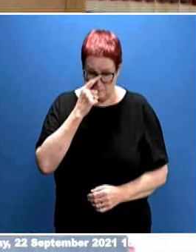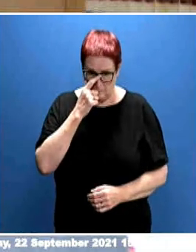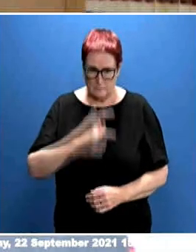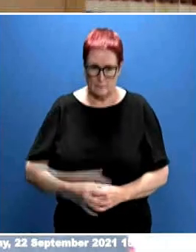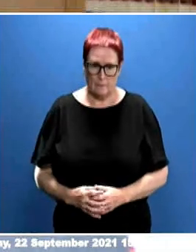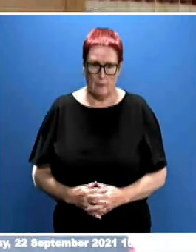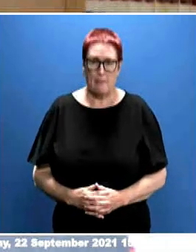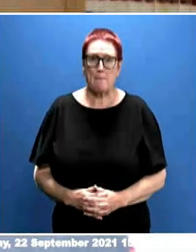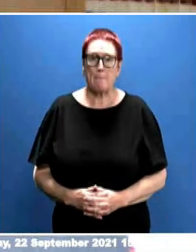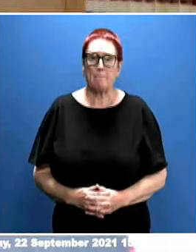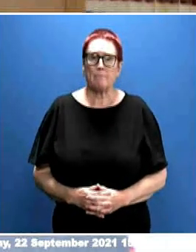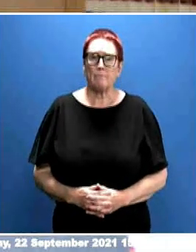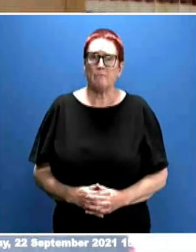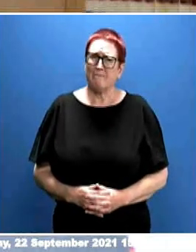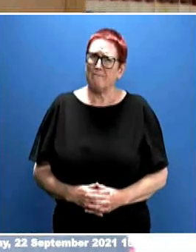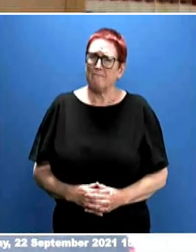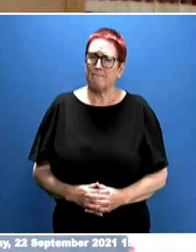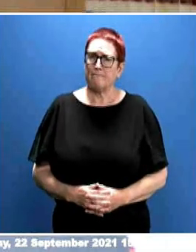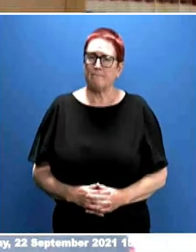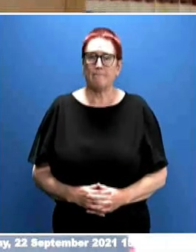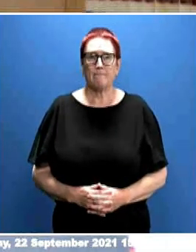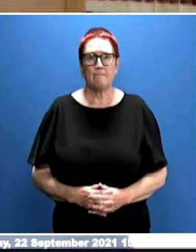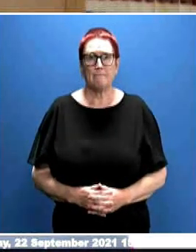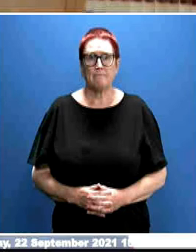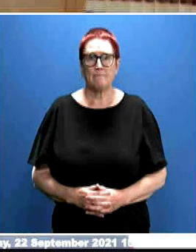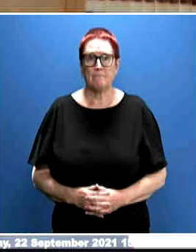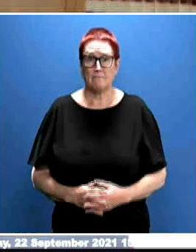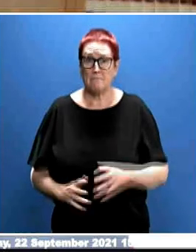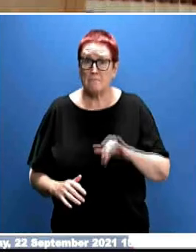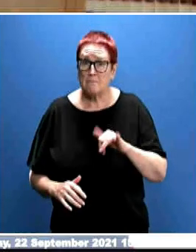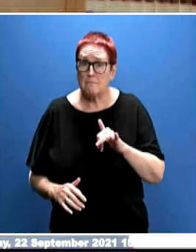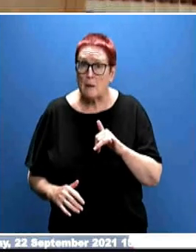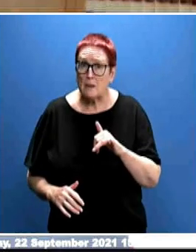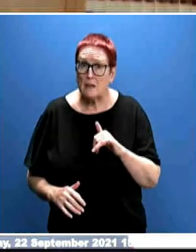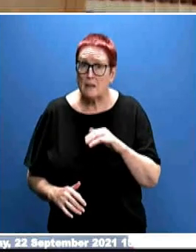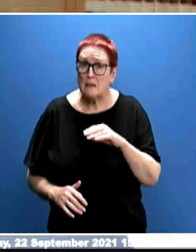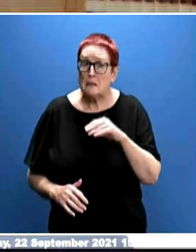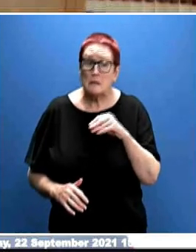You would acknowledge, wouldn't you, that children may have disabilities that are not recorded on the Department's file?